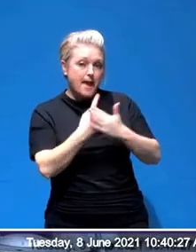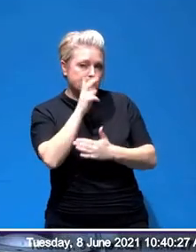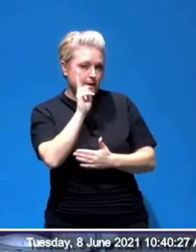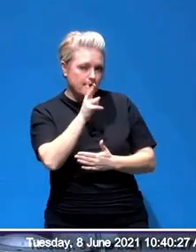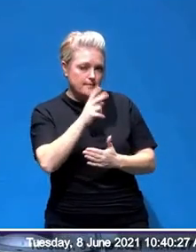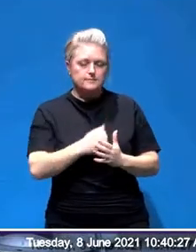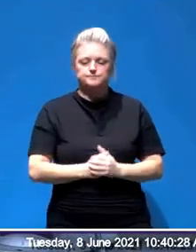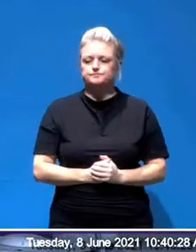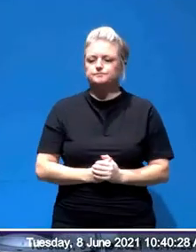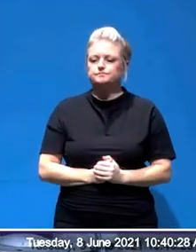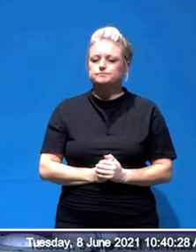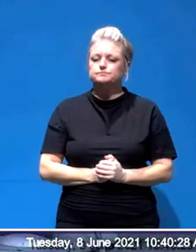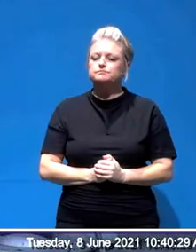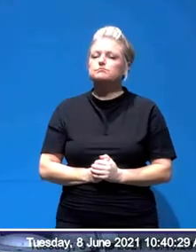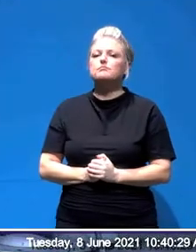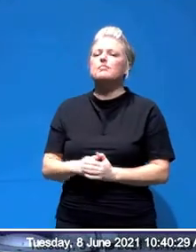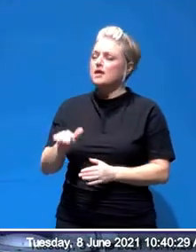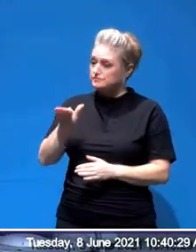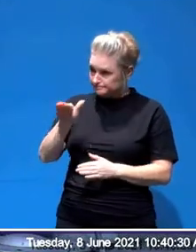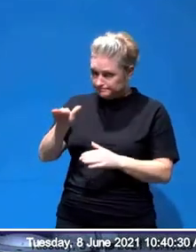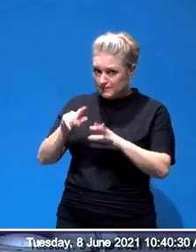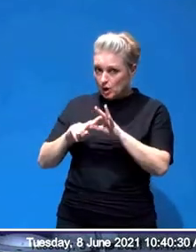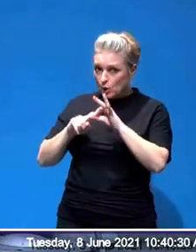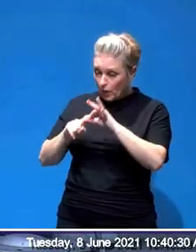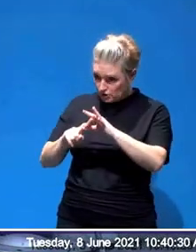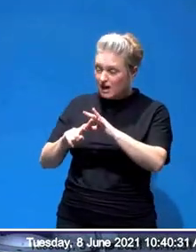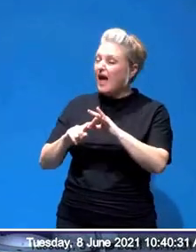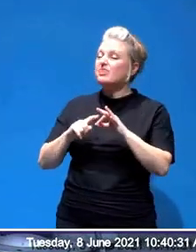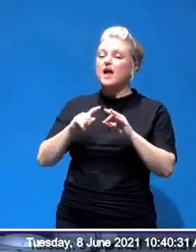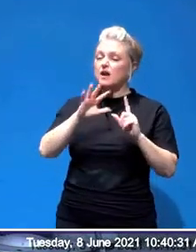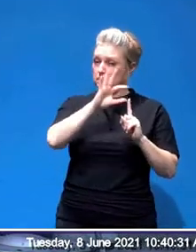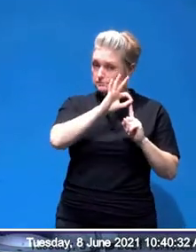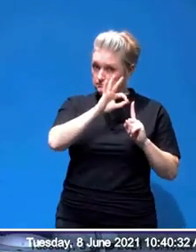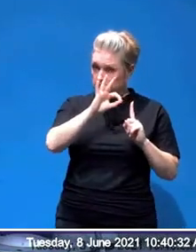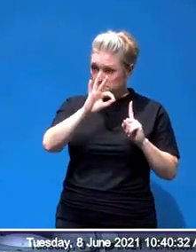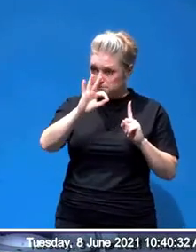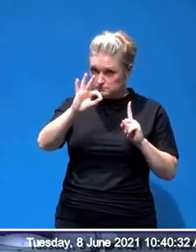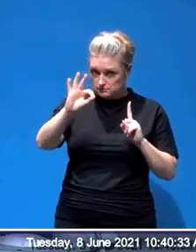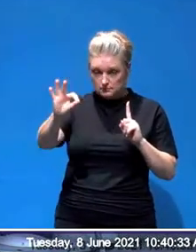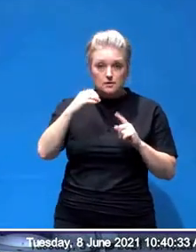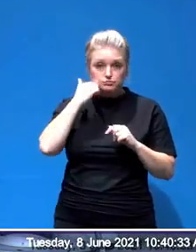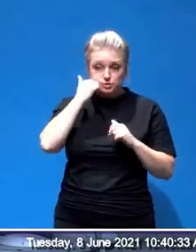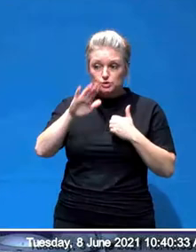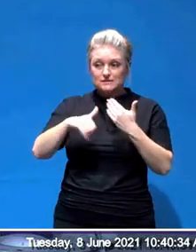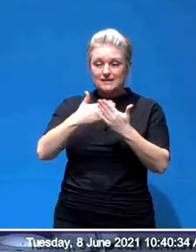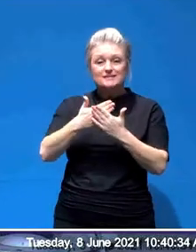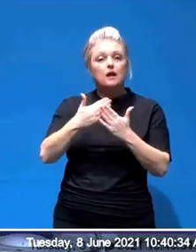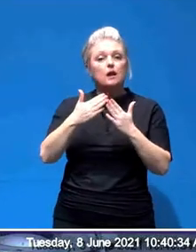Then you say you didn't notice any further bruising on Daniel until February 2019.